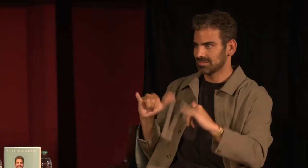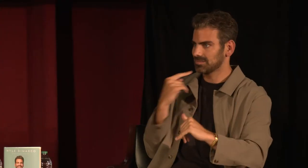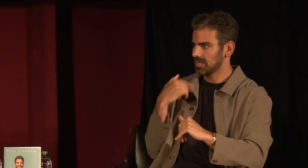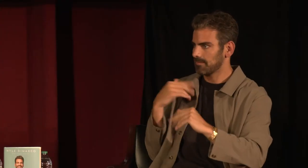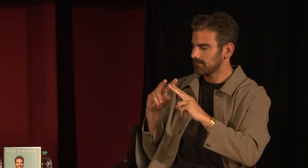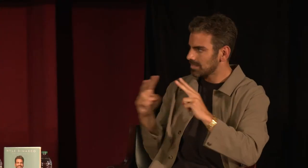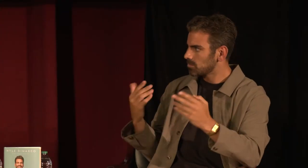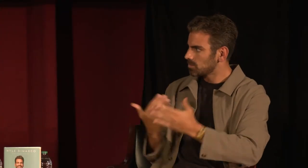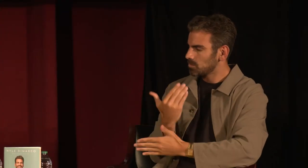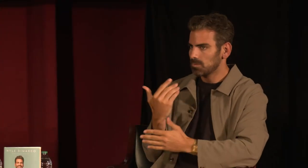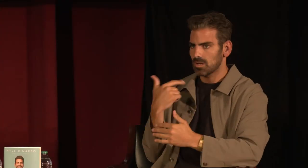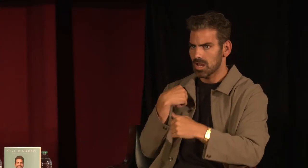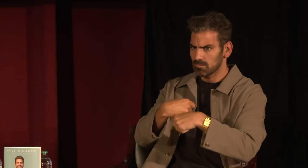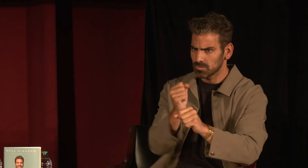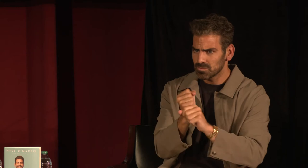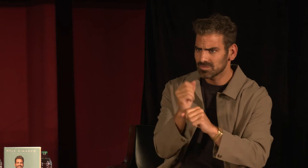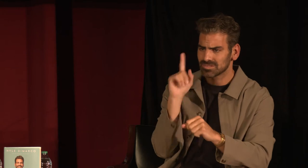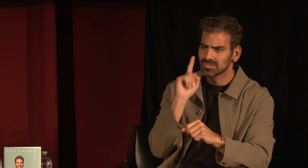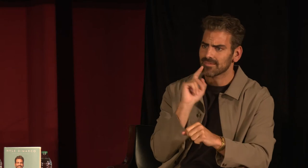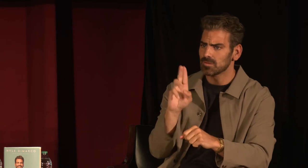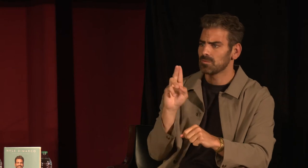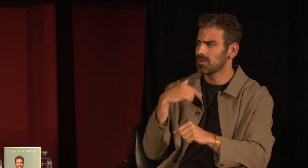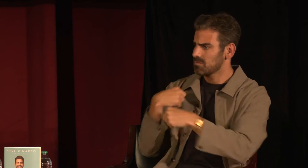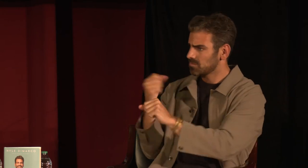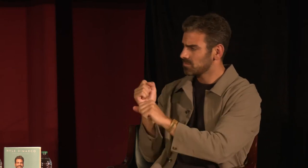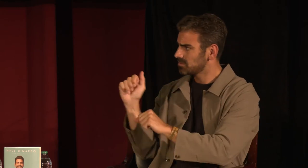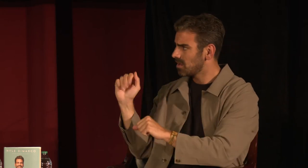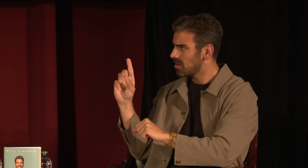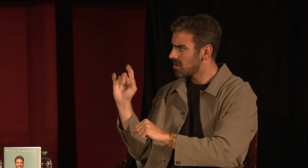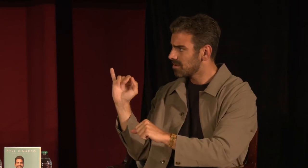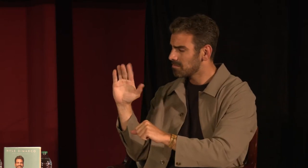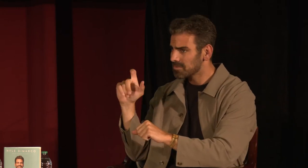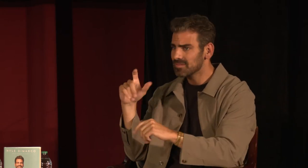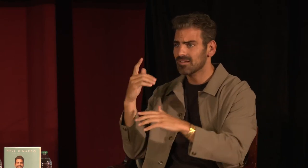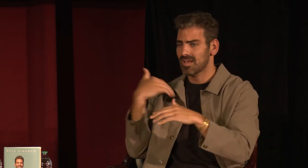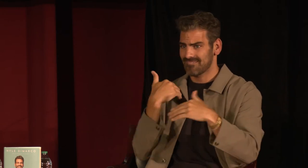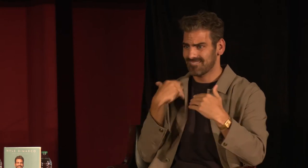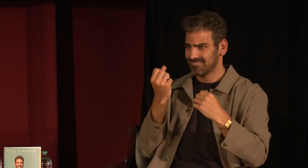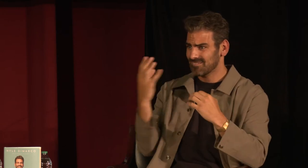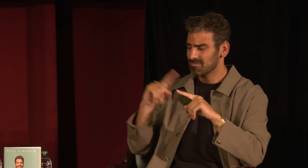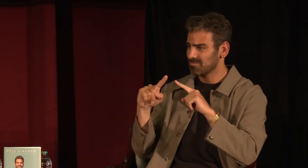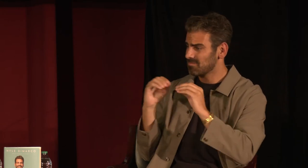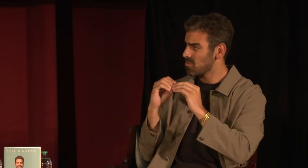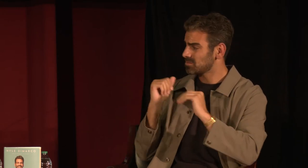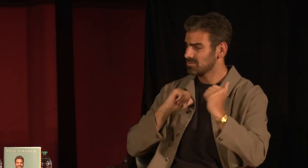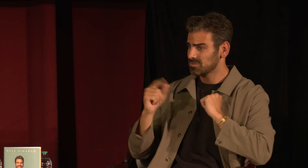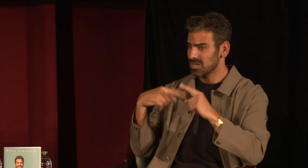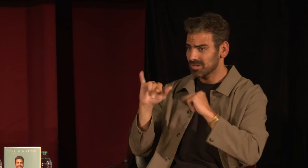In this industry, I still say that I'm incredibly new right. And in producing things like DeafU and with Audible,